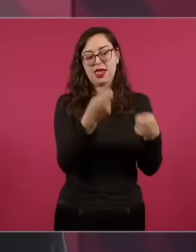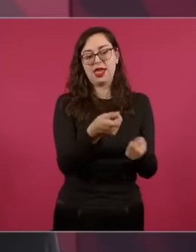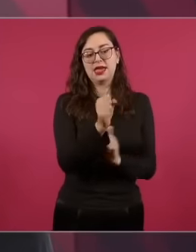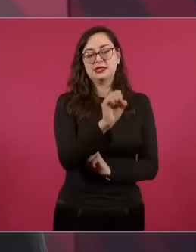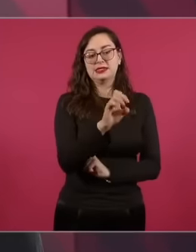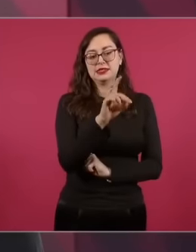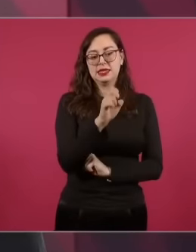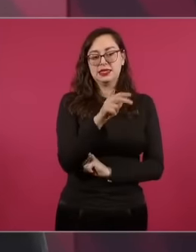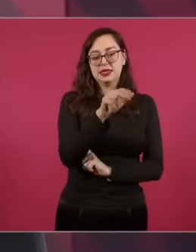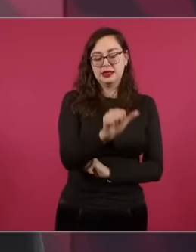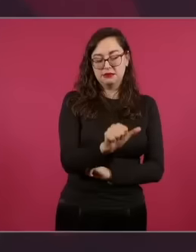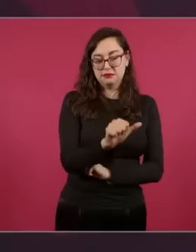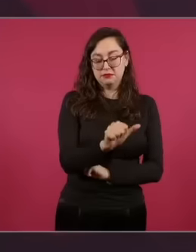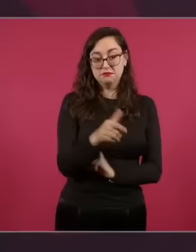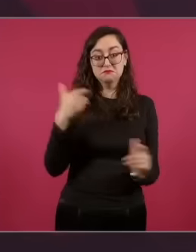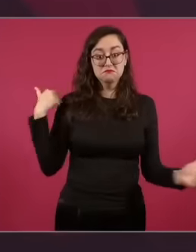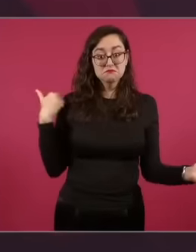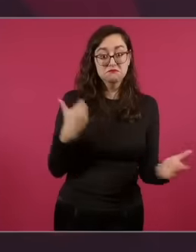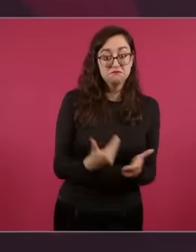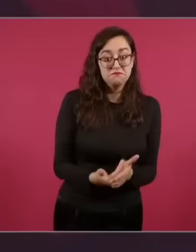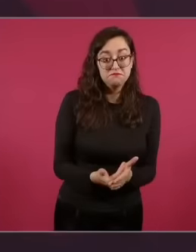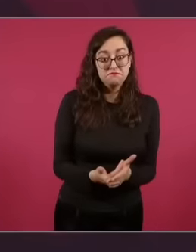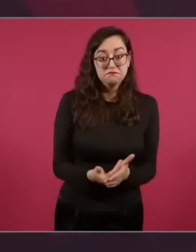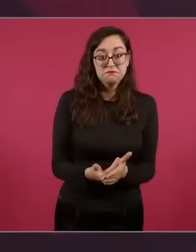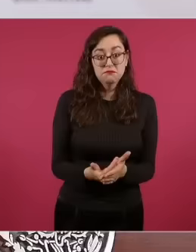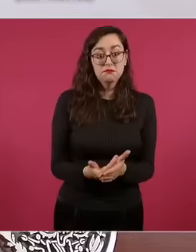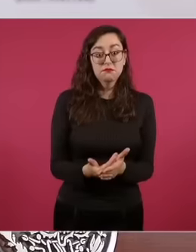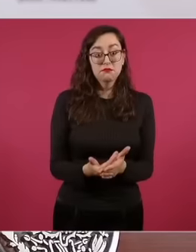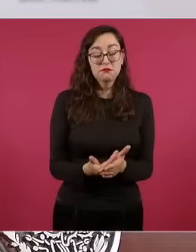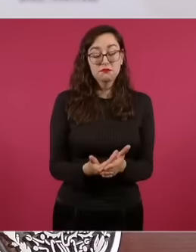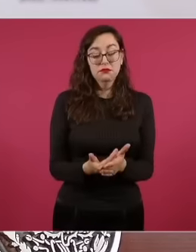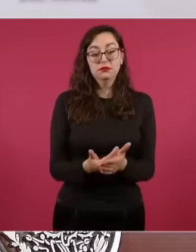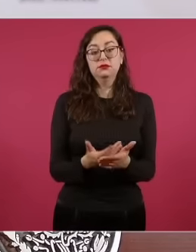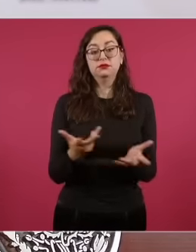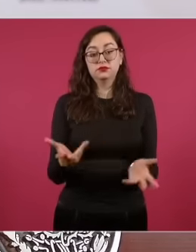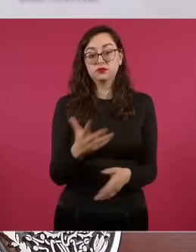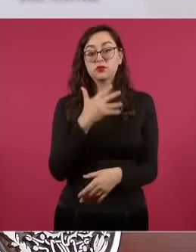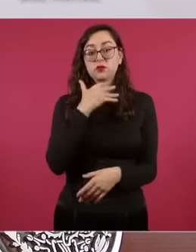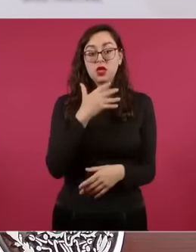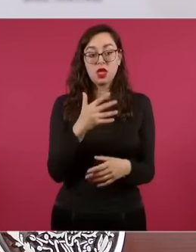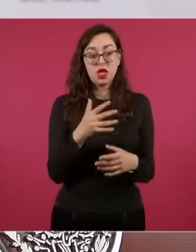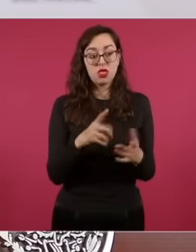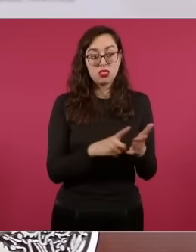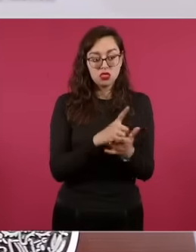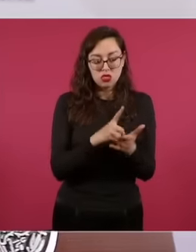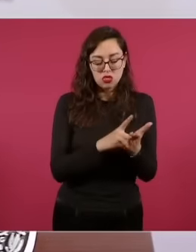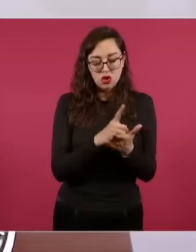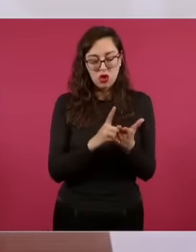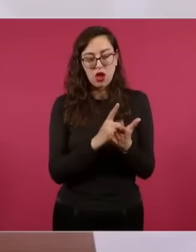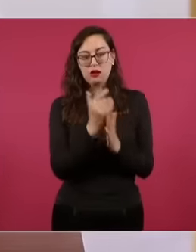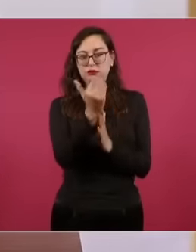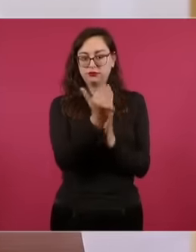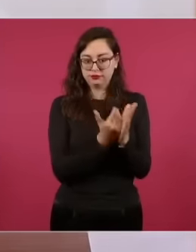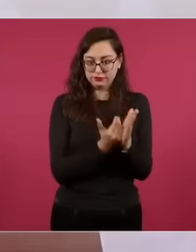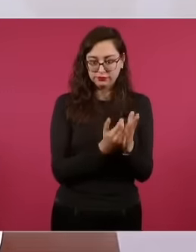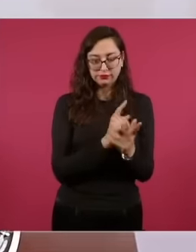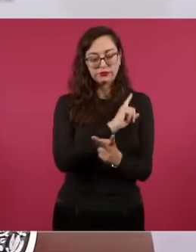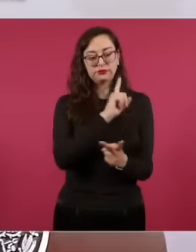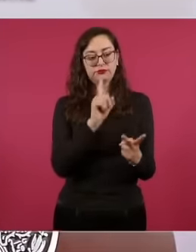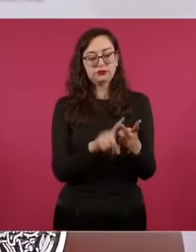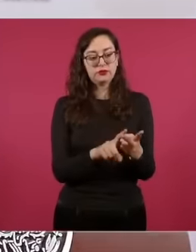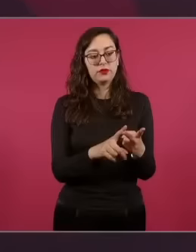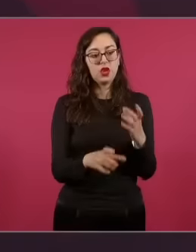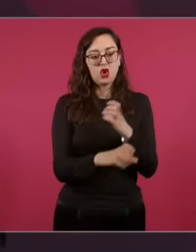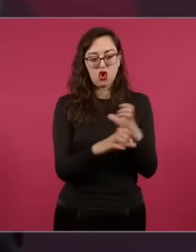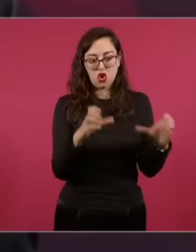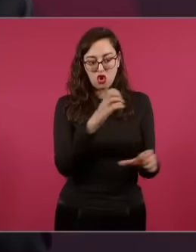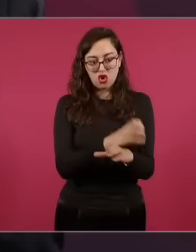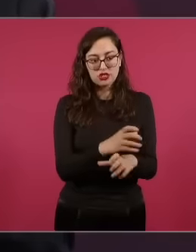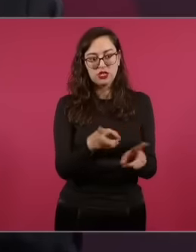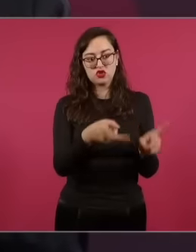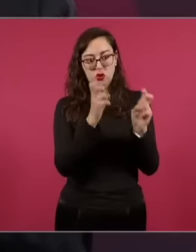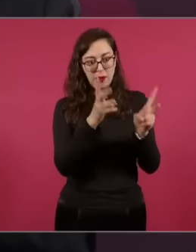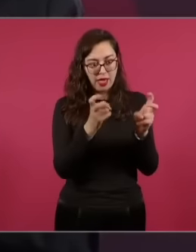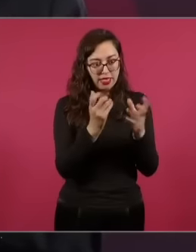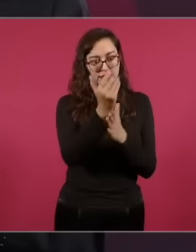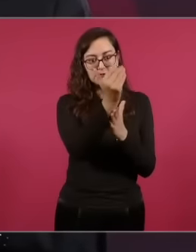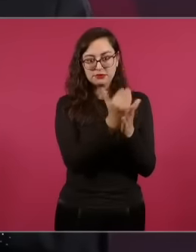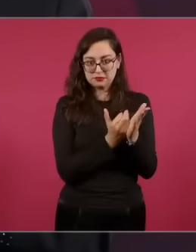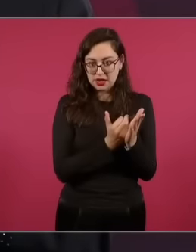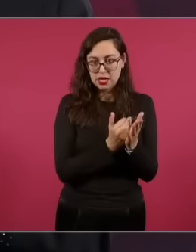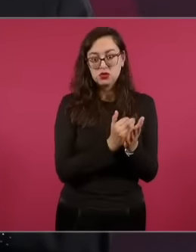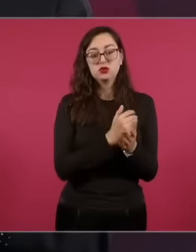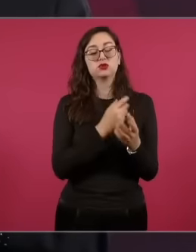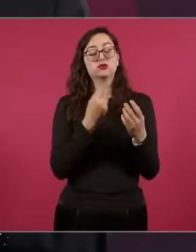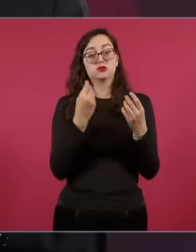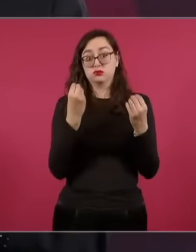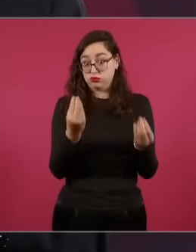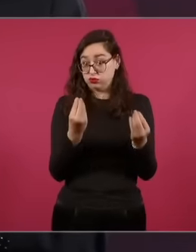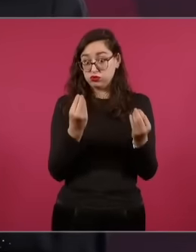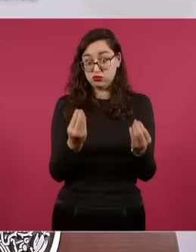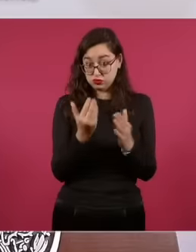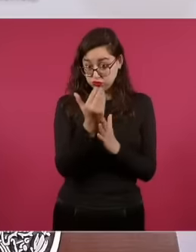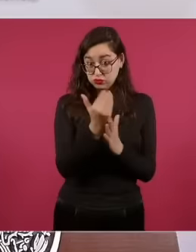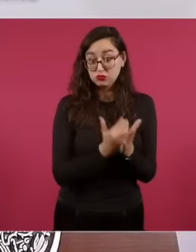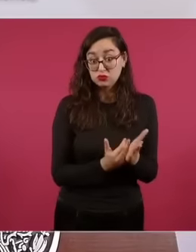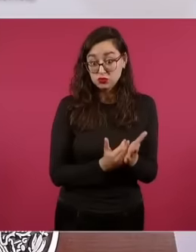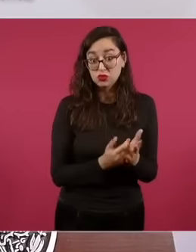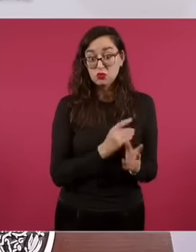results combat against smuggling combat against drug trafficking we can quantify much of it